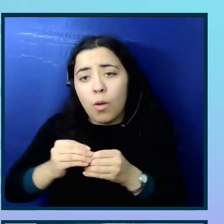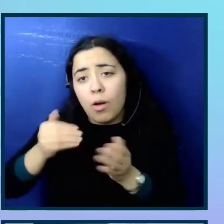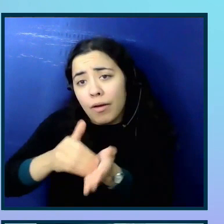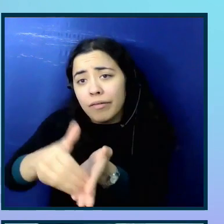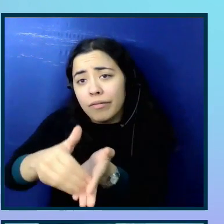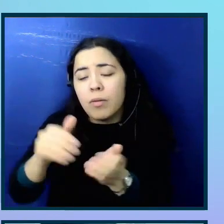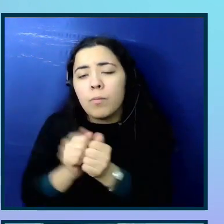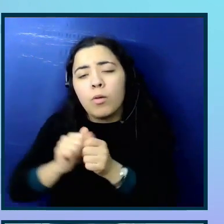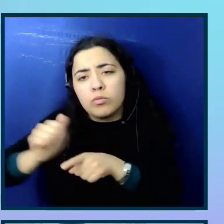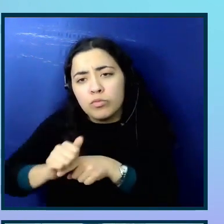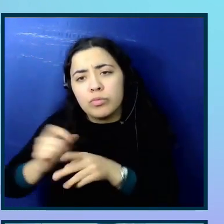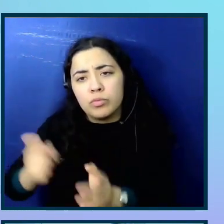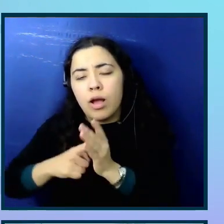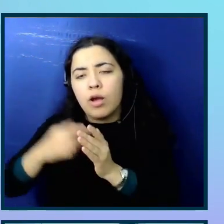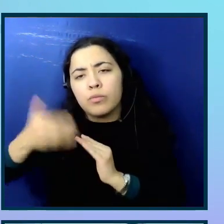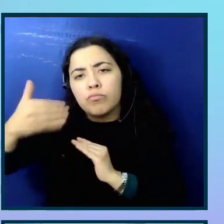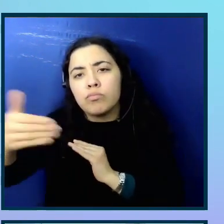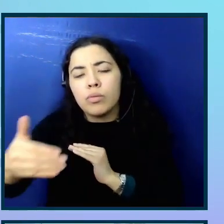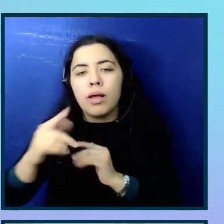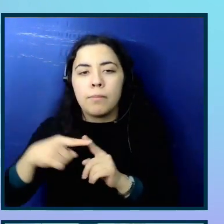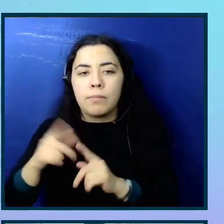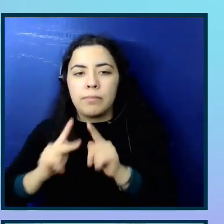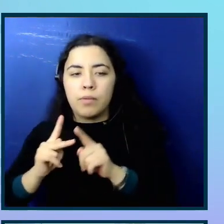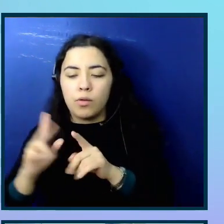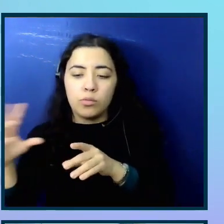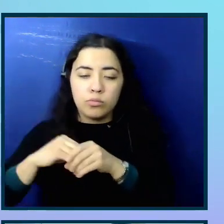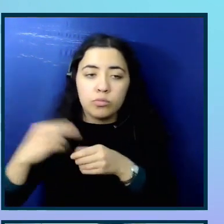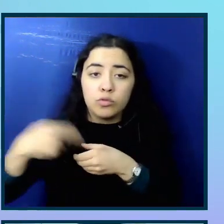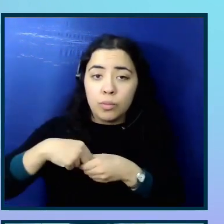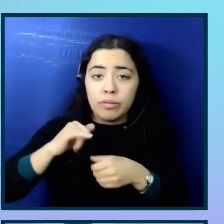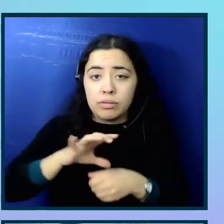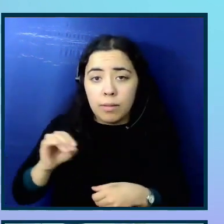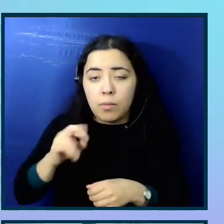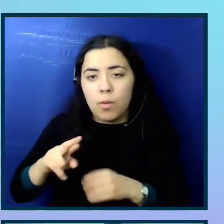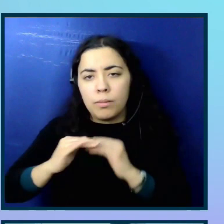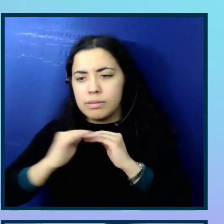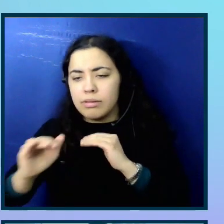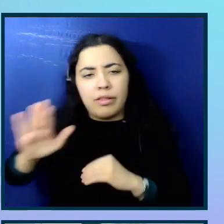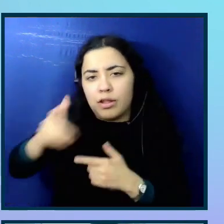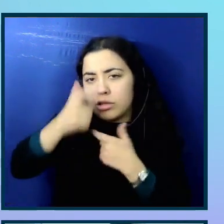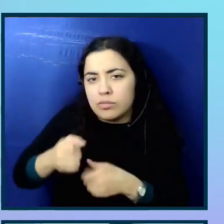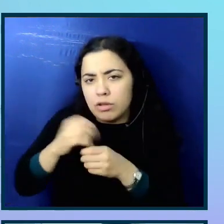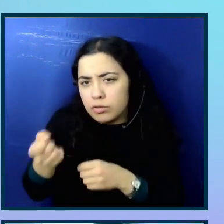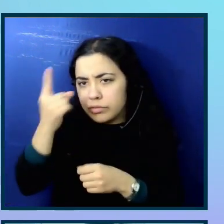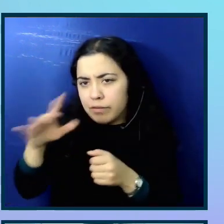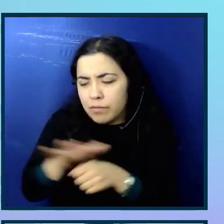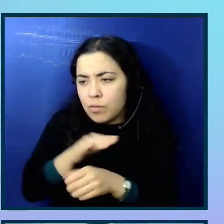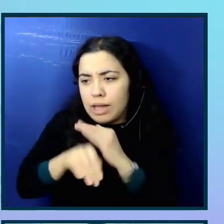of our designers either when they come into the company or also to kind of like maintain their interest and understanding around accessibility